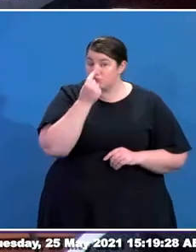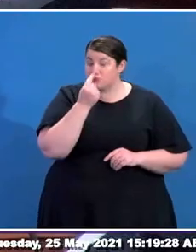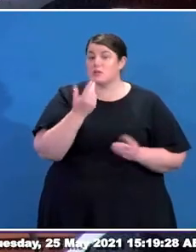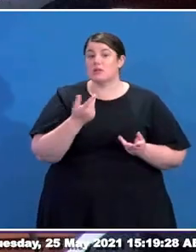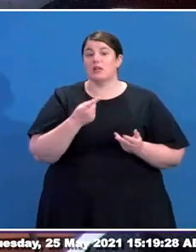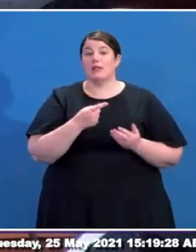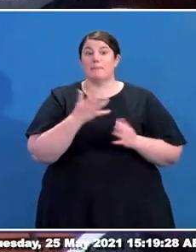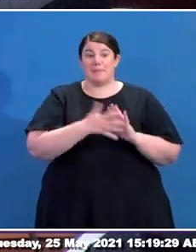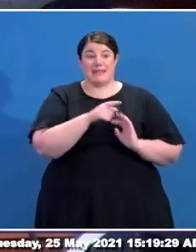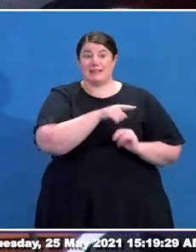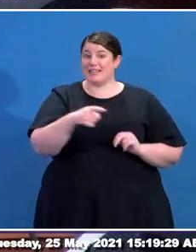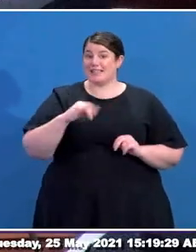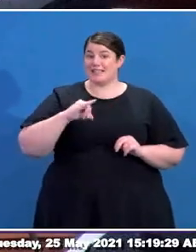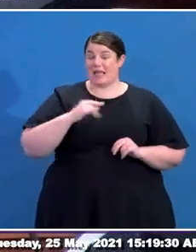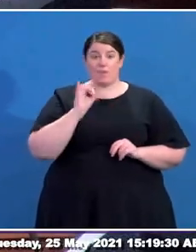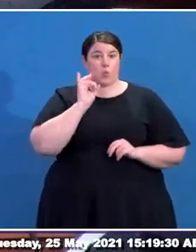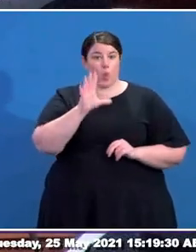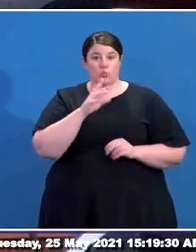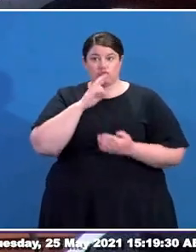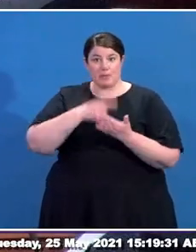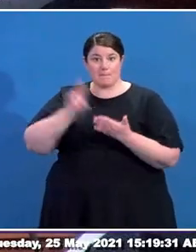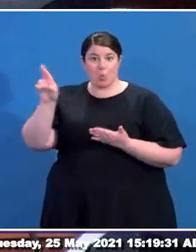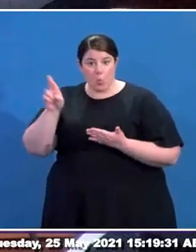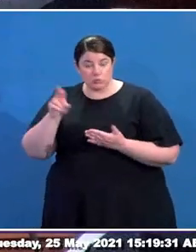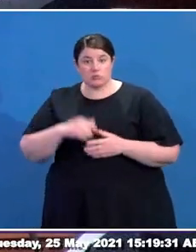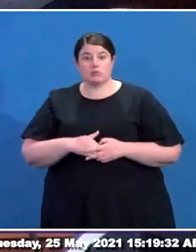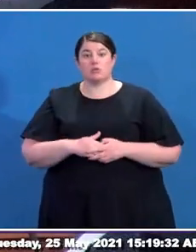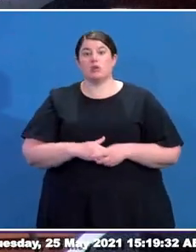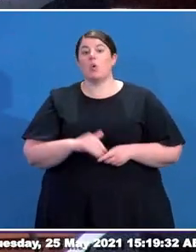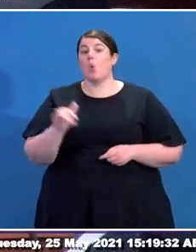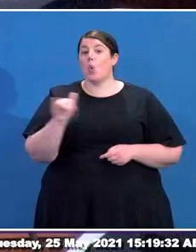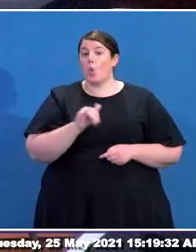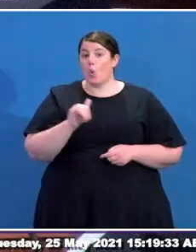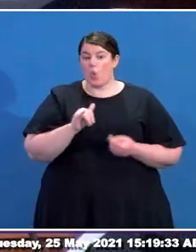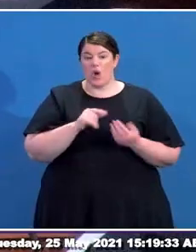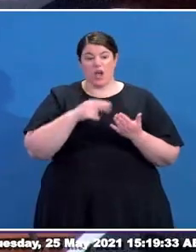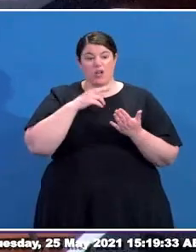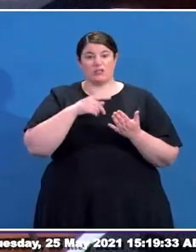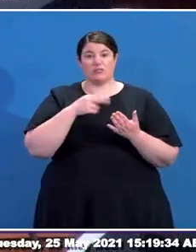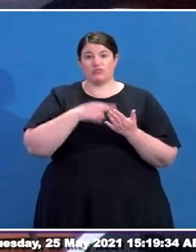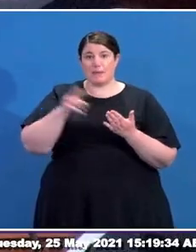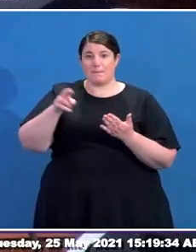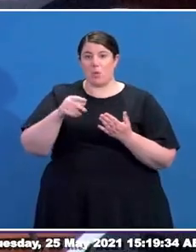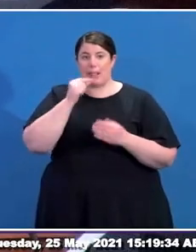of incidents or misrepresented reporting to cover for another staff member.